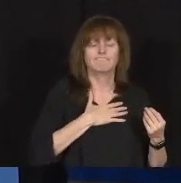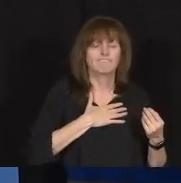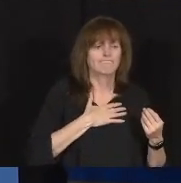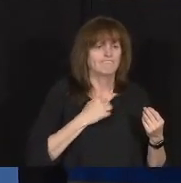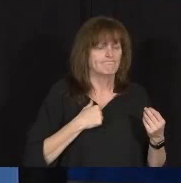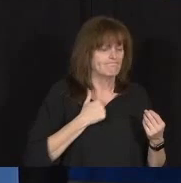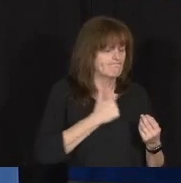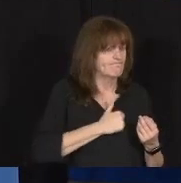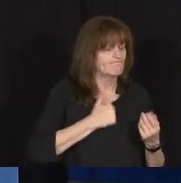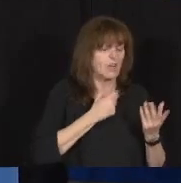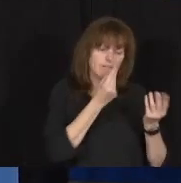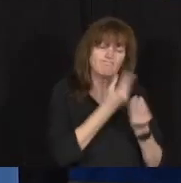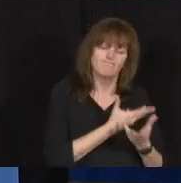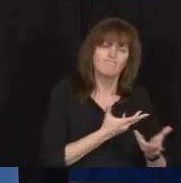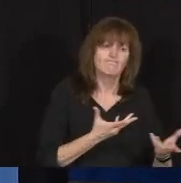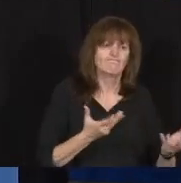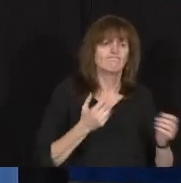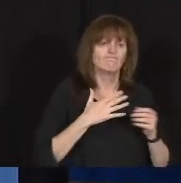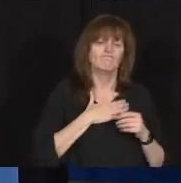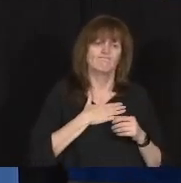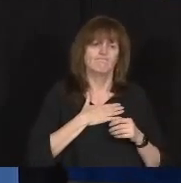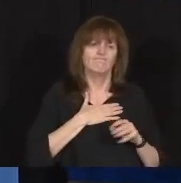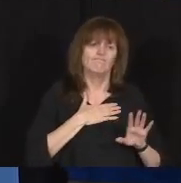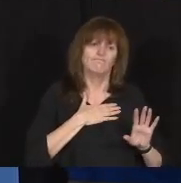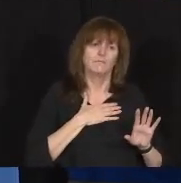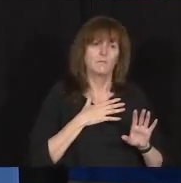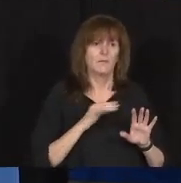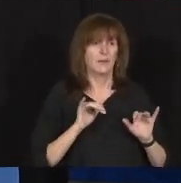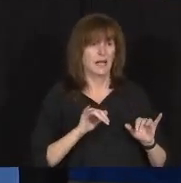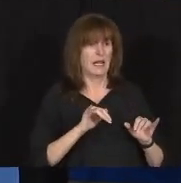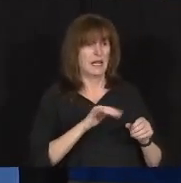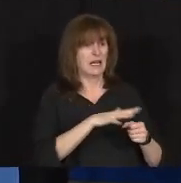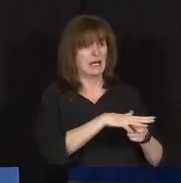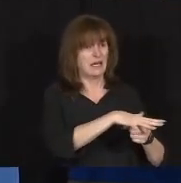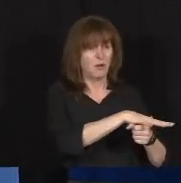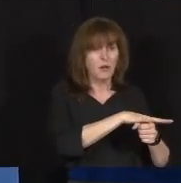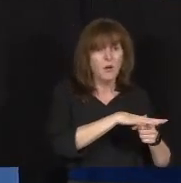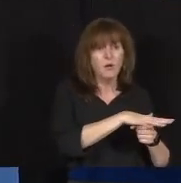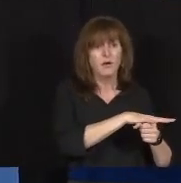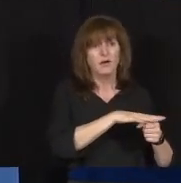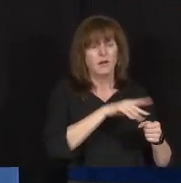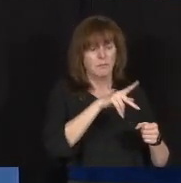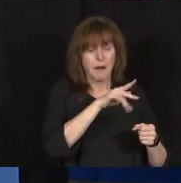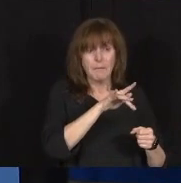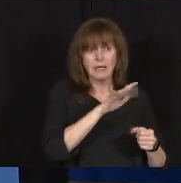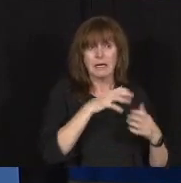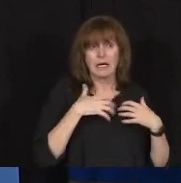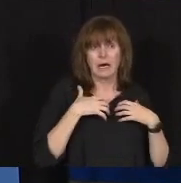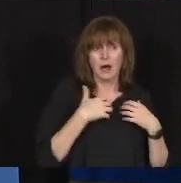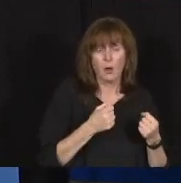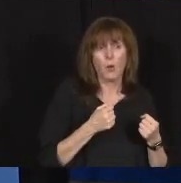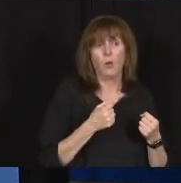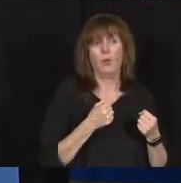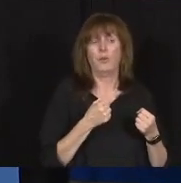being dealt with by the local public health units They went in as soon as